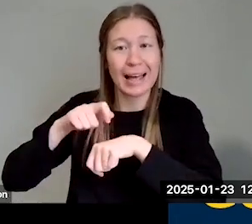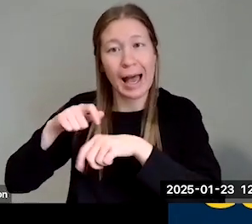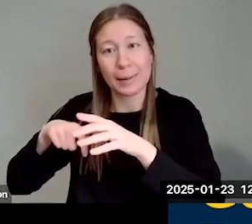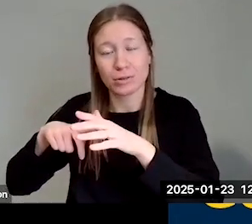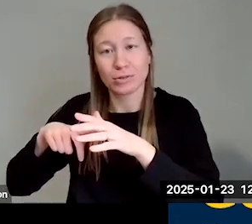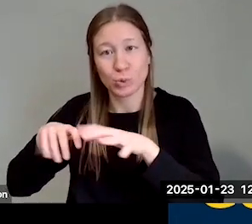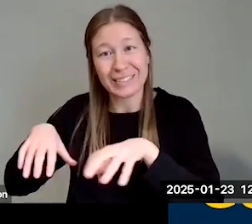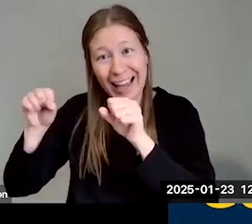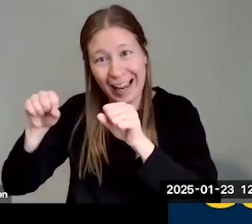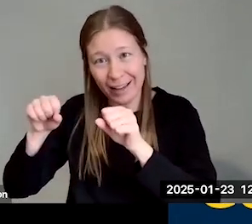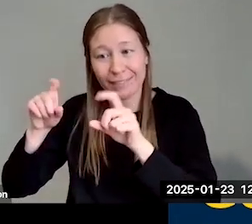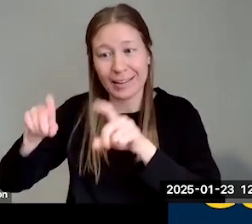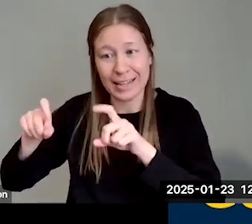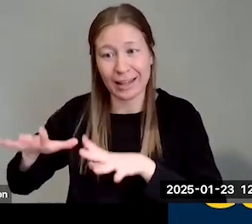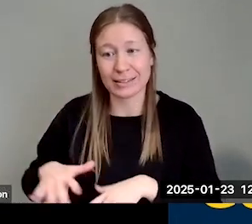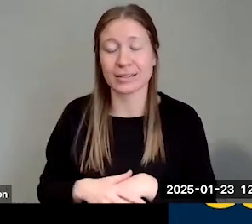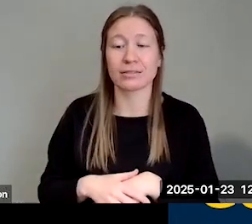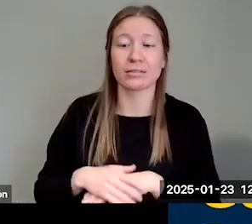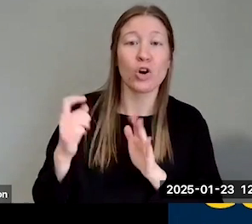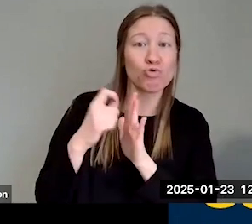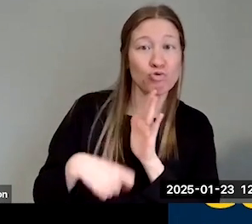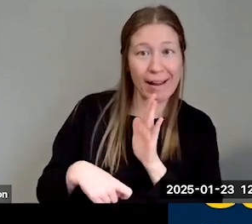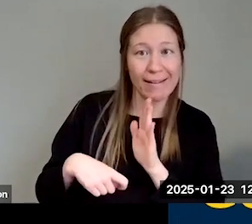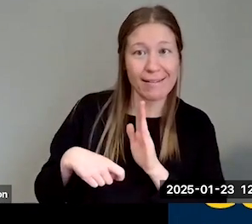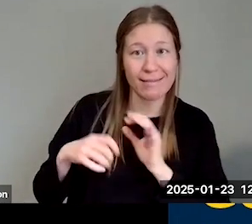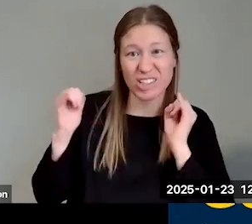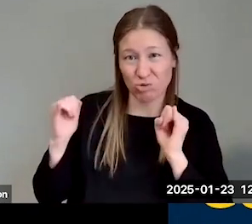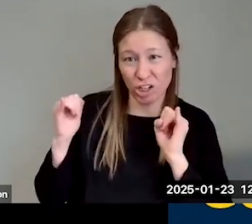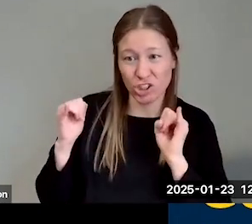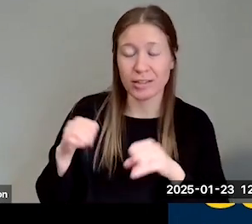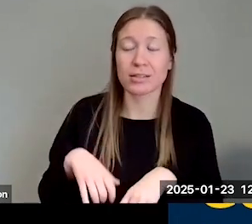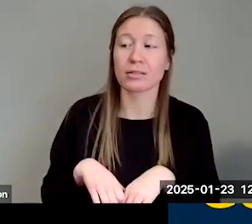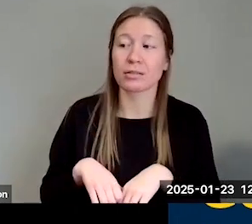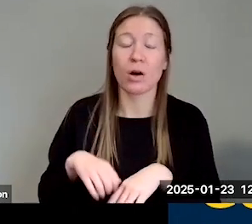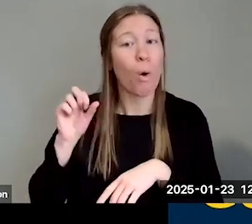written instructions, again, or having the test be provided to them orally.